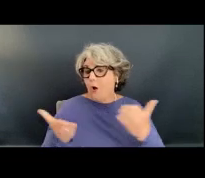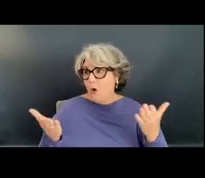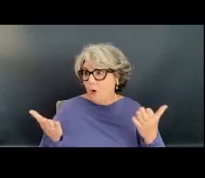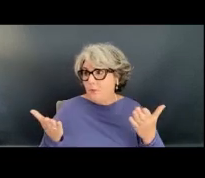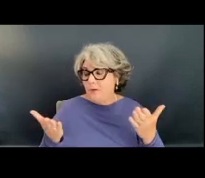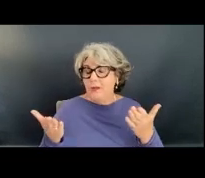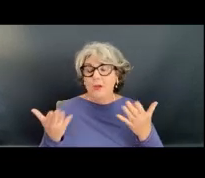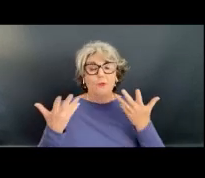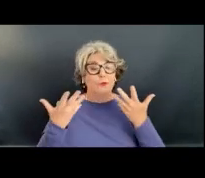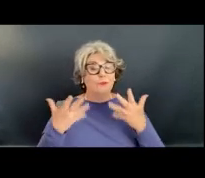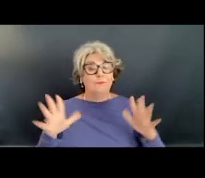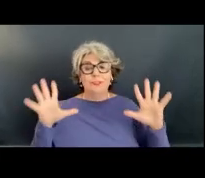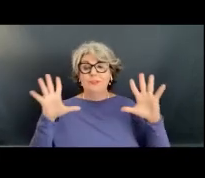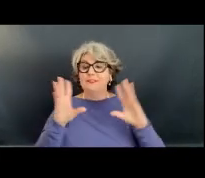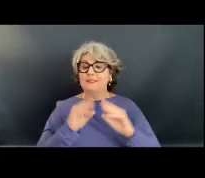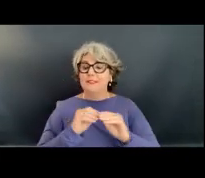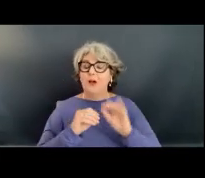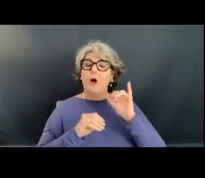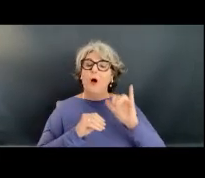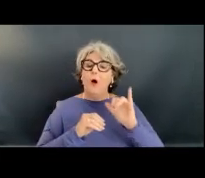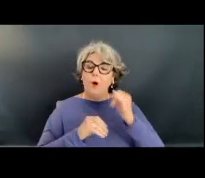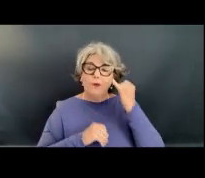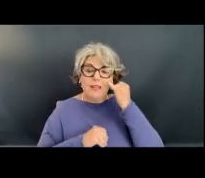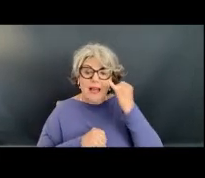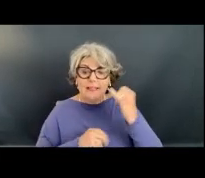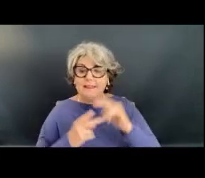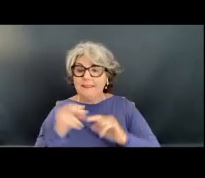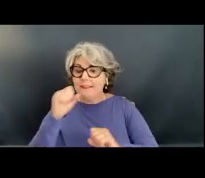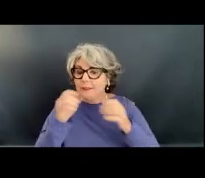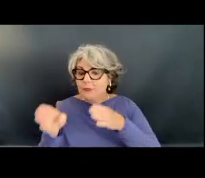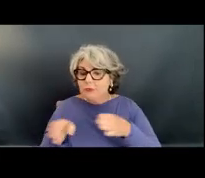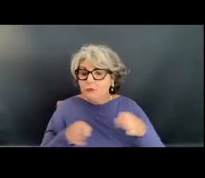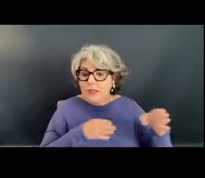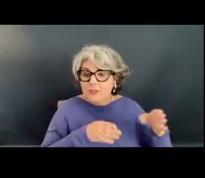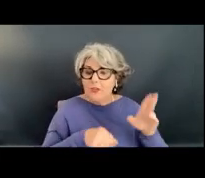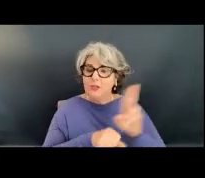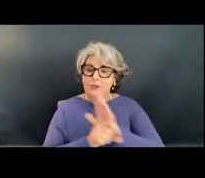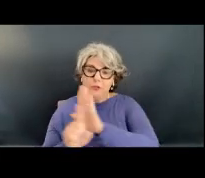a new perspective, idea, or strategy that you can take back and apply to your own work.